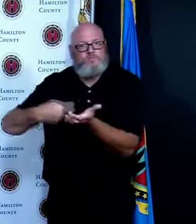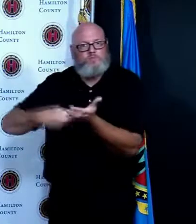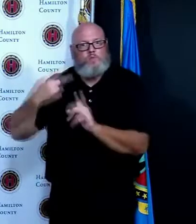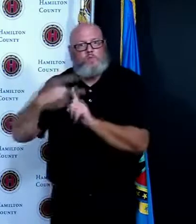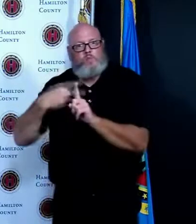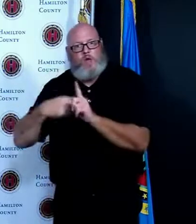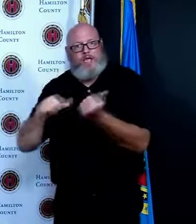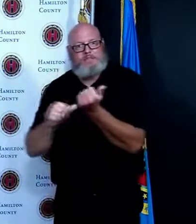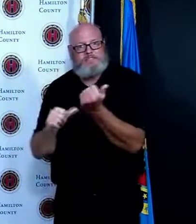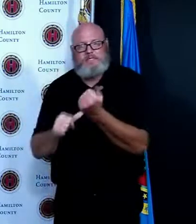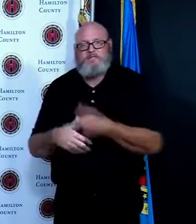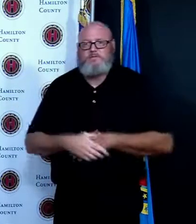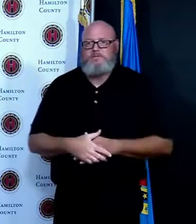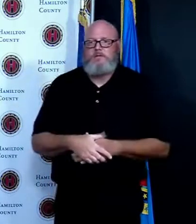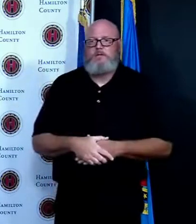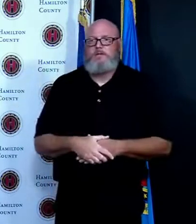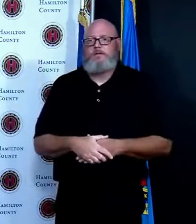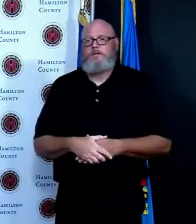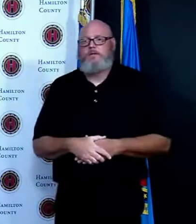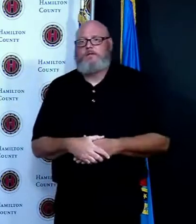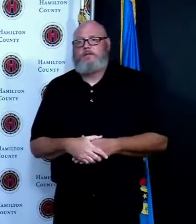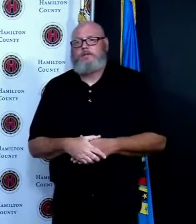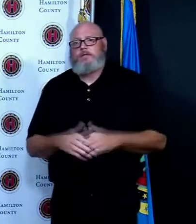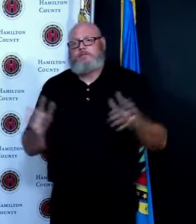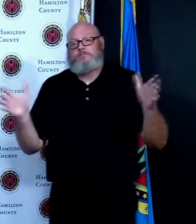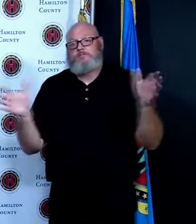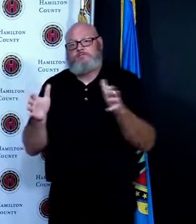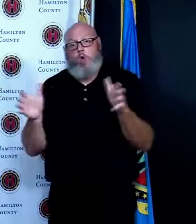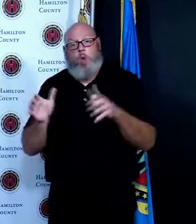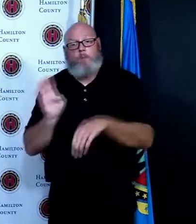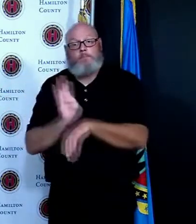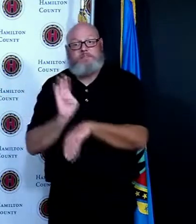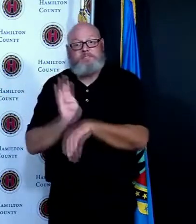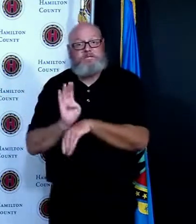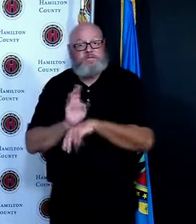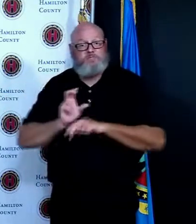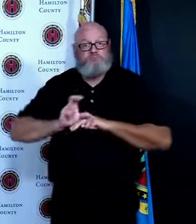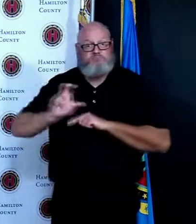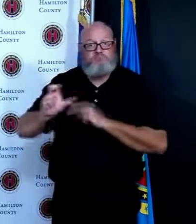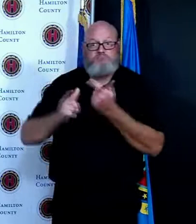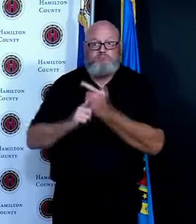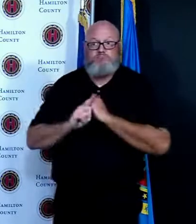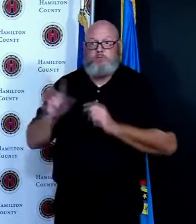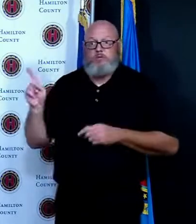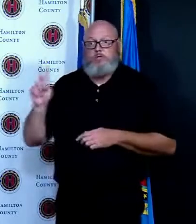as we've reported previously 217 businesses in the first round we have launched the second